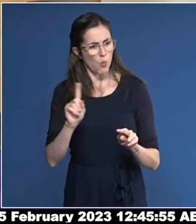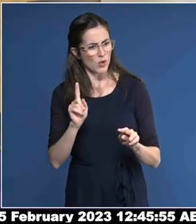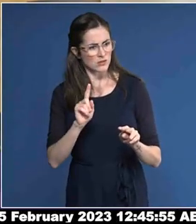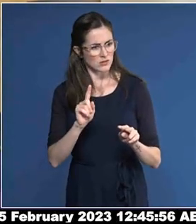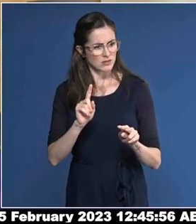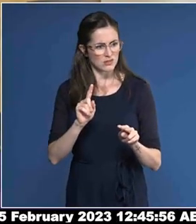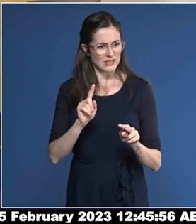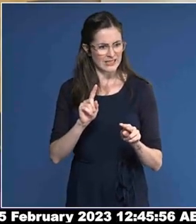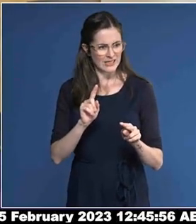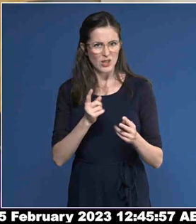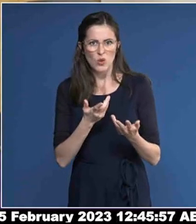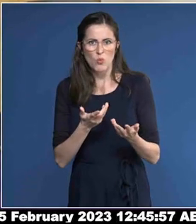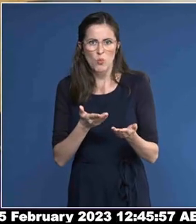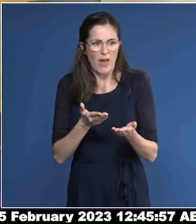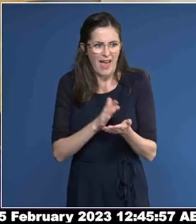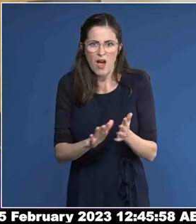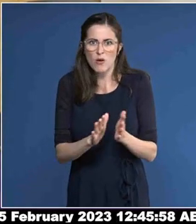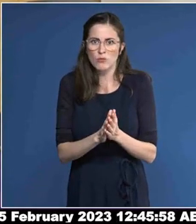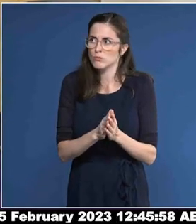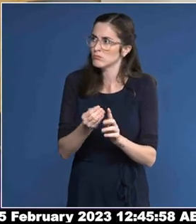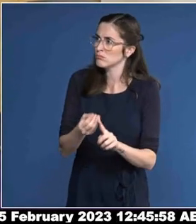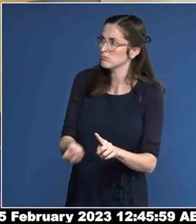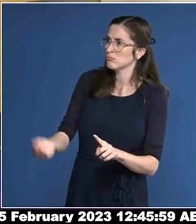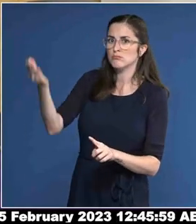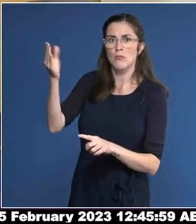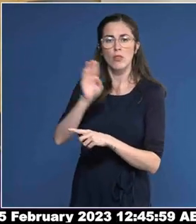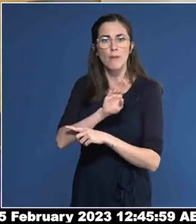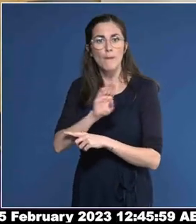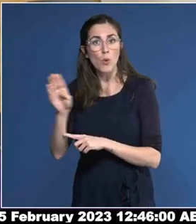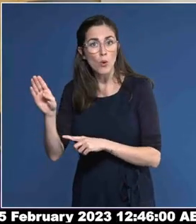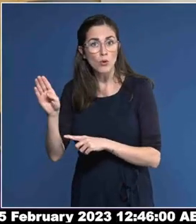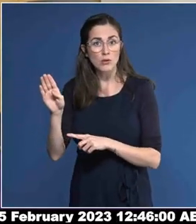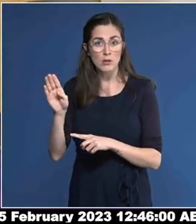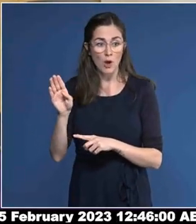extent to which there are lines of reporting that don't just solely go through you?